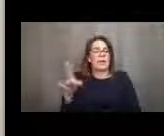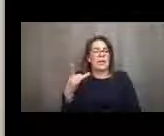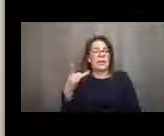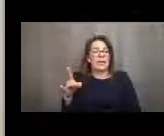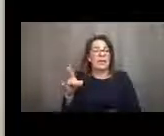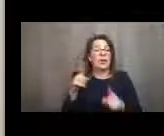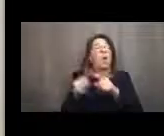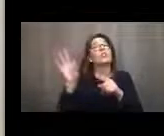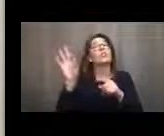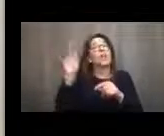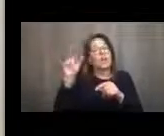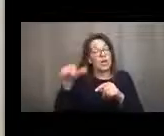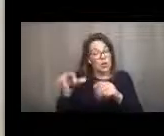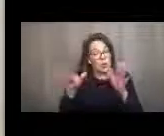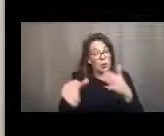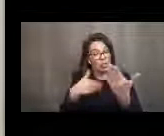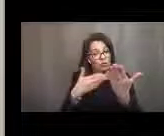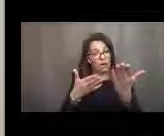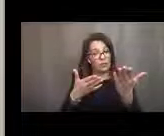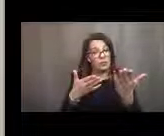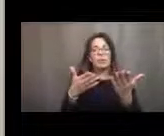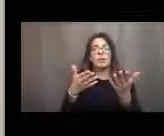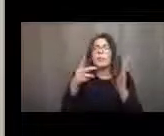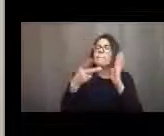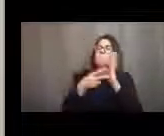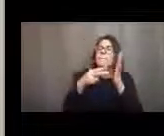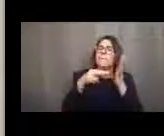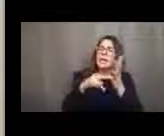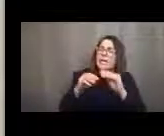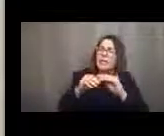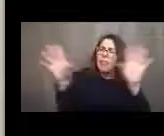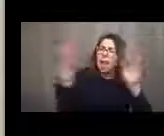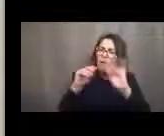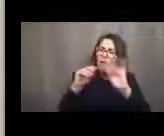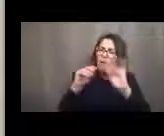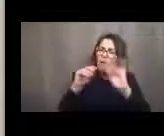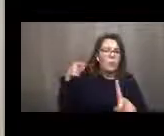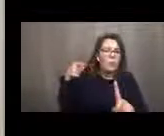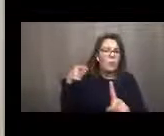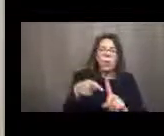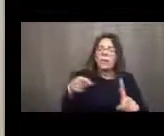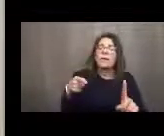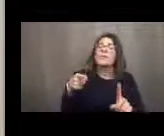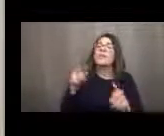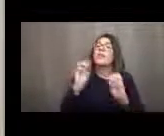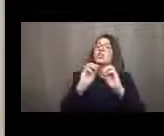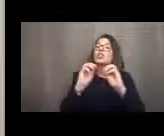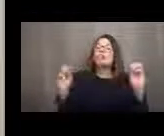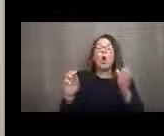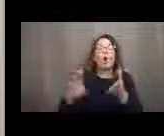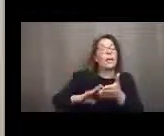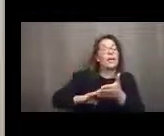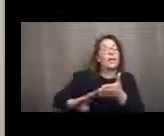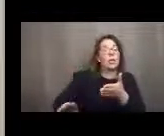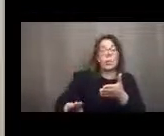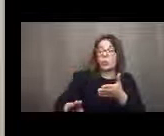And basically what we wanted to emphasize or clarify is that there's no exclusion of disclosure